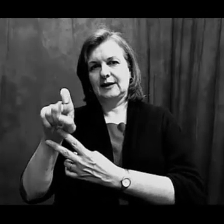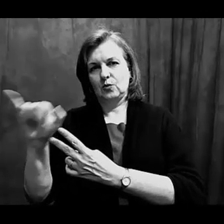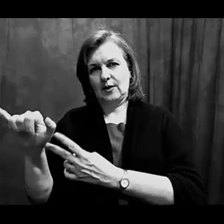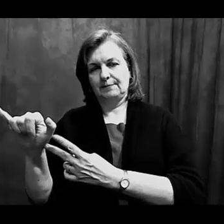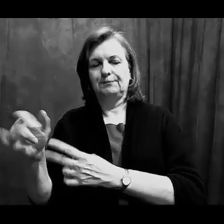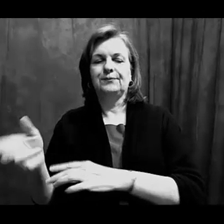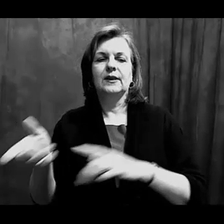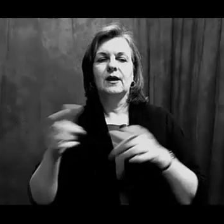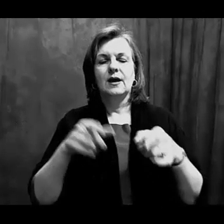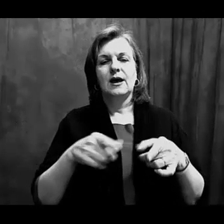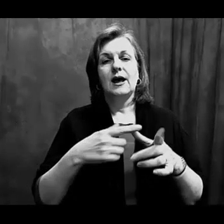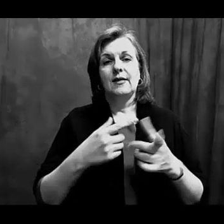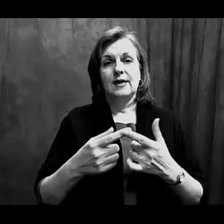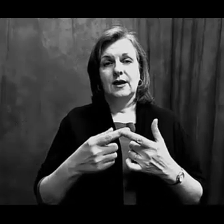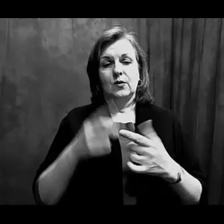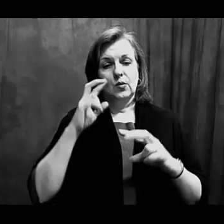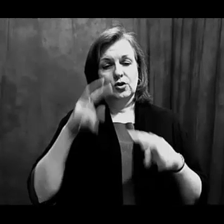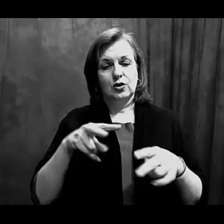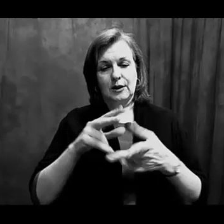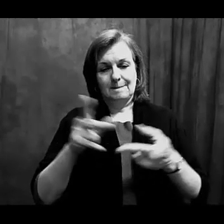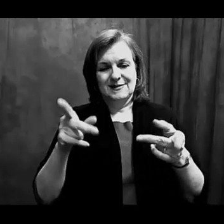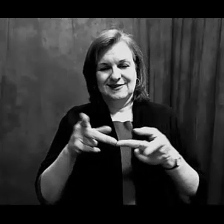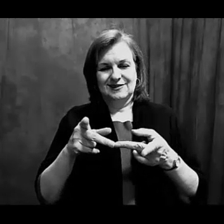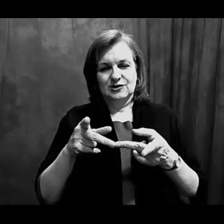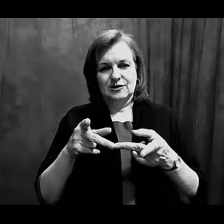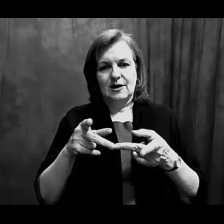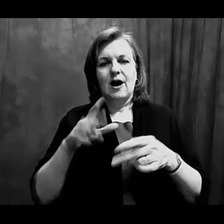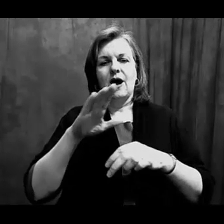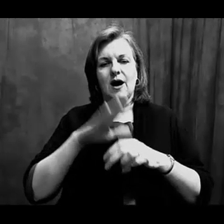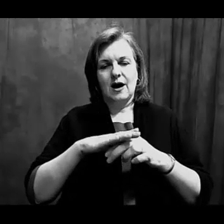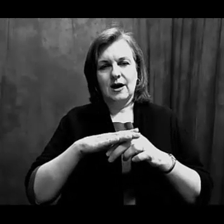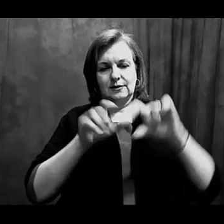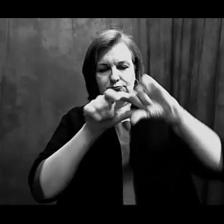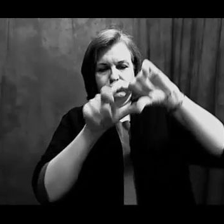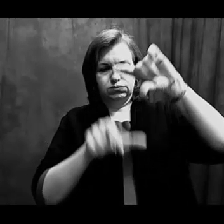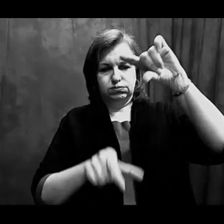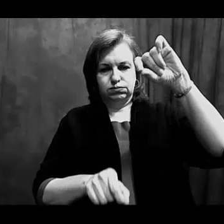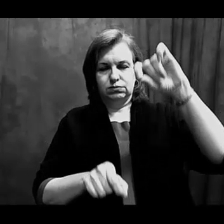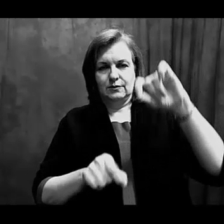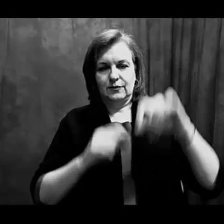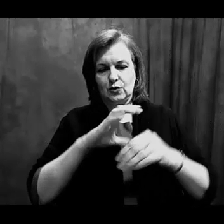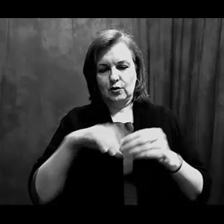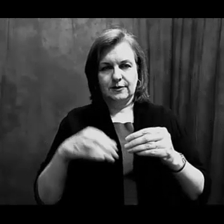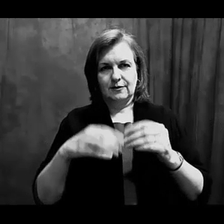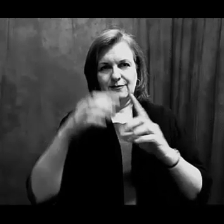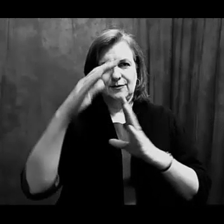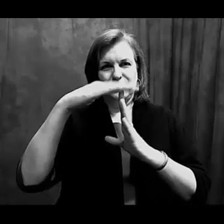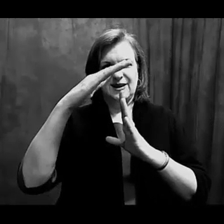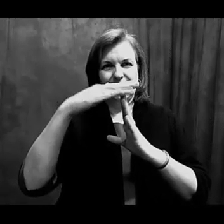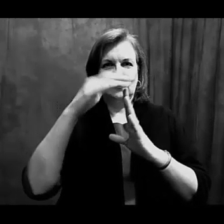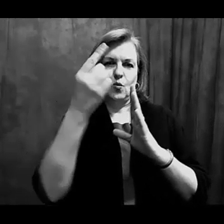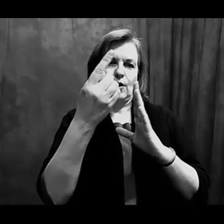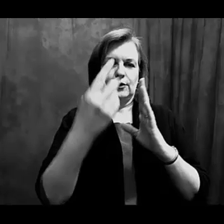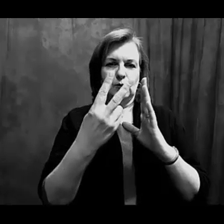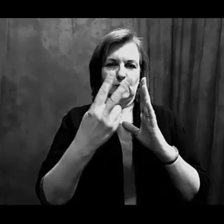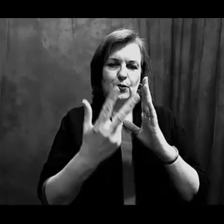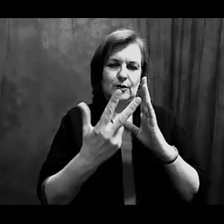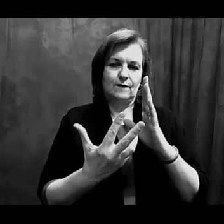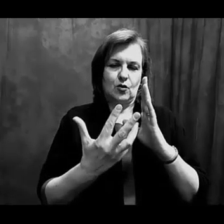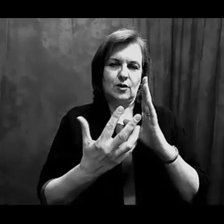and then we look at a position on that chromosome so maybe the pink end is one and 2 and 3 and